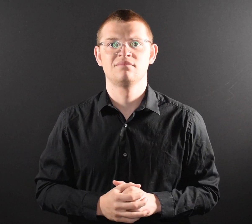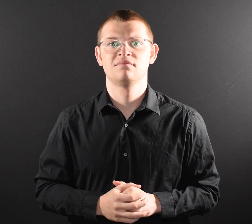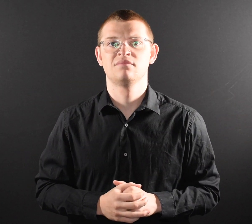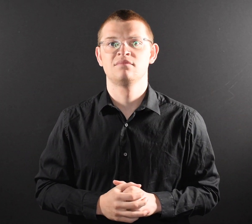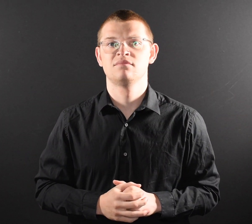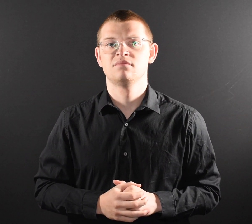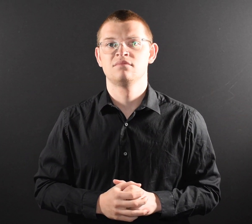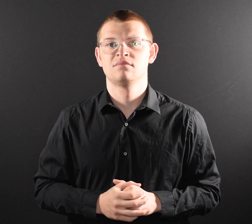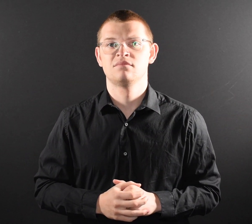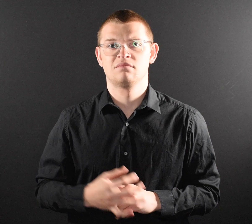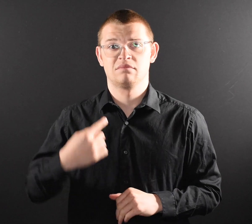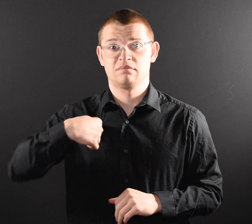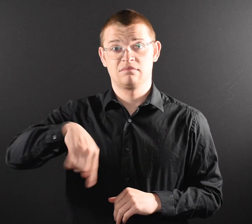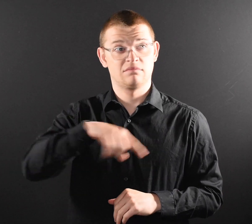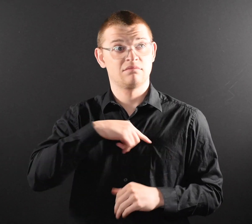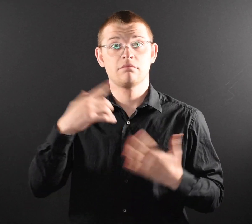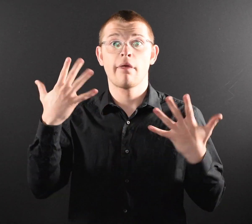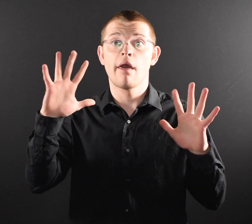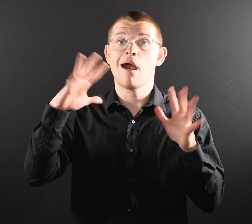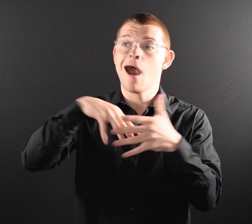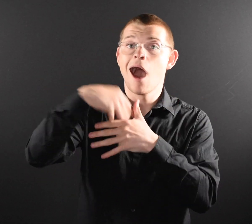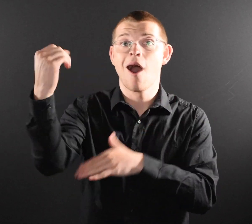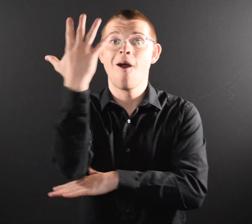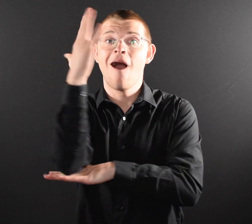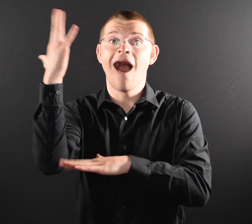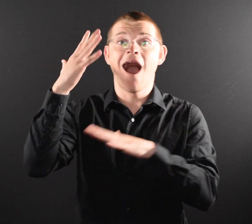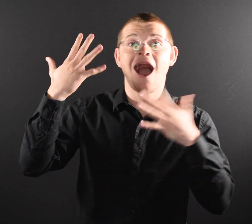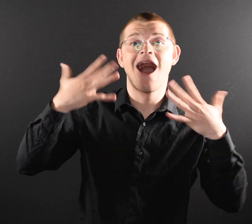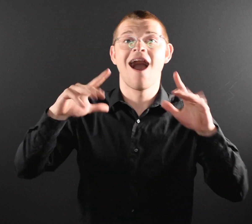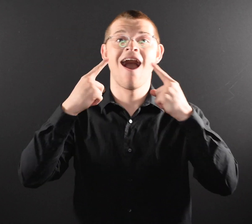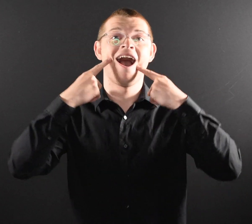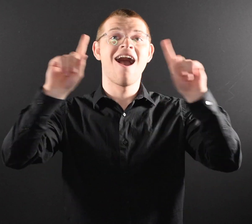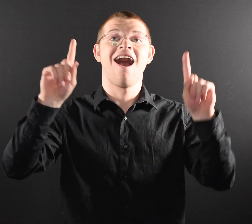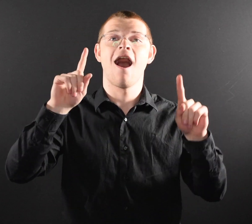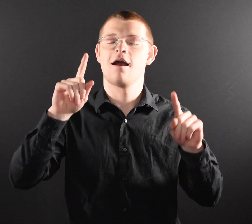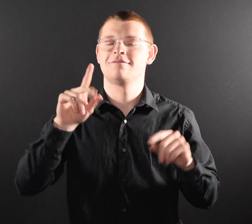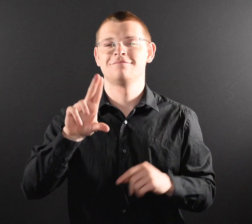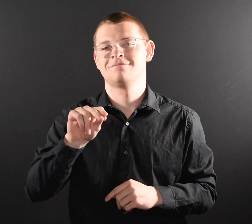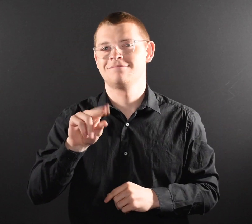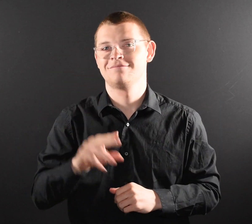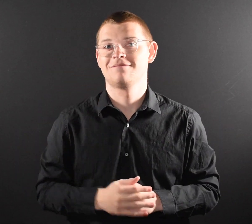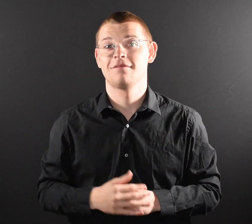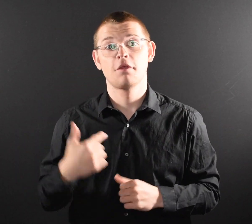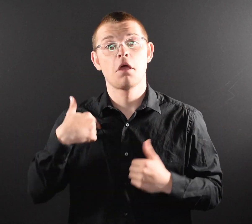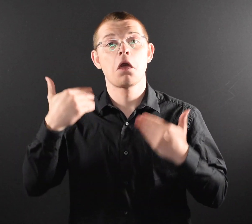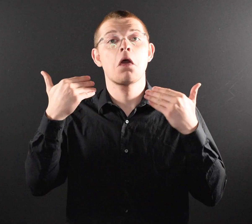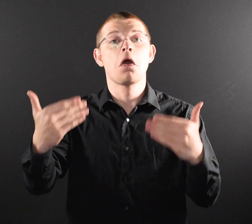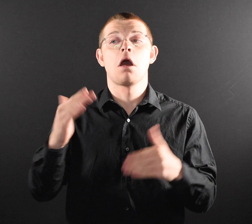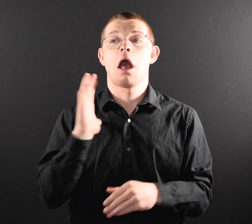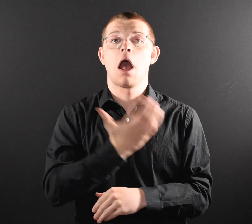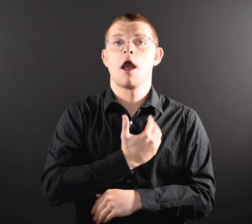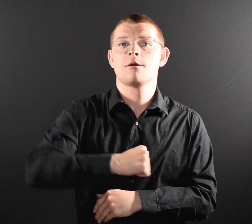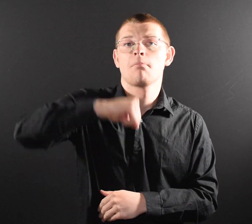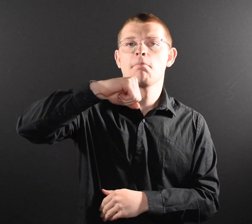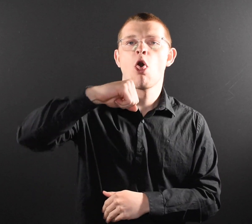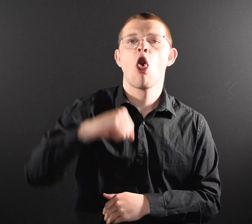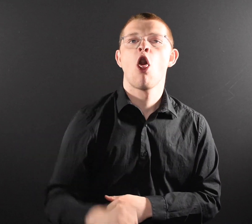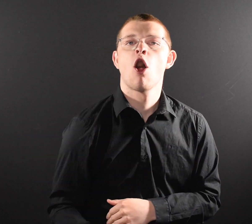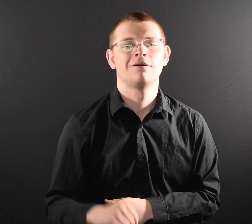widely across the state. We are not out of the woods yet, and we cannot let our guard down. •